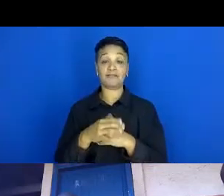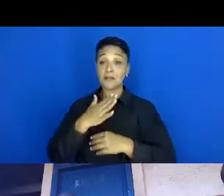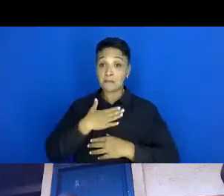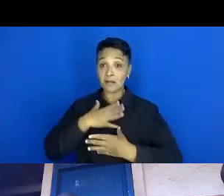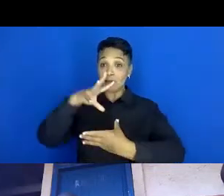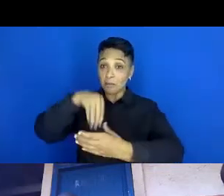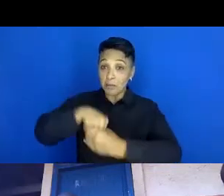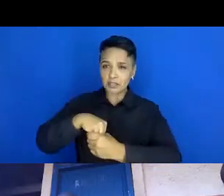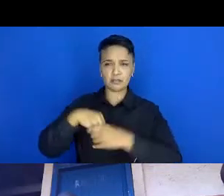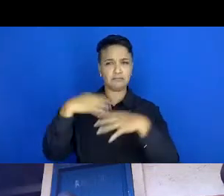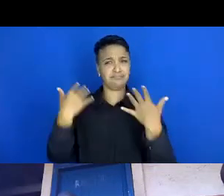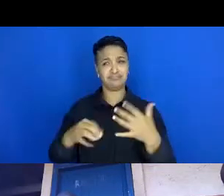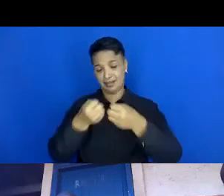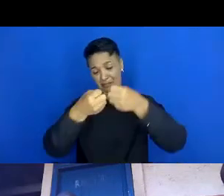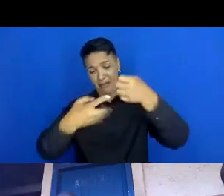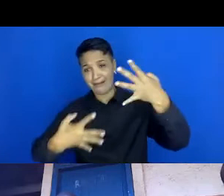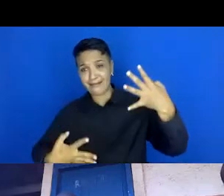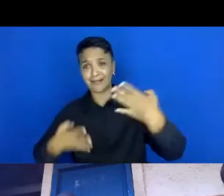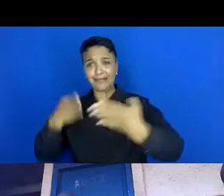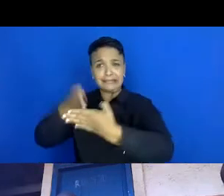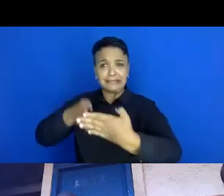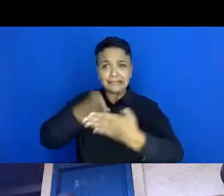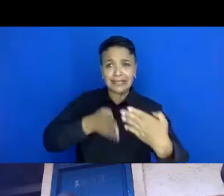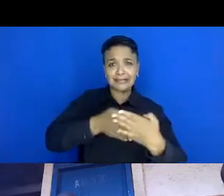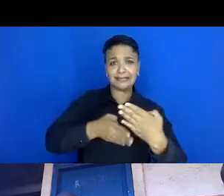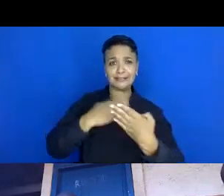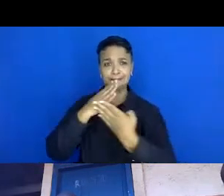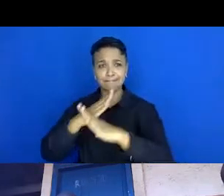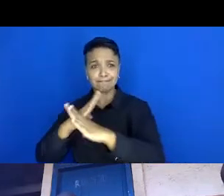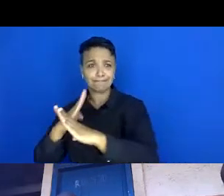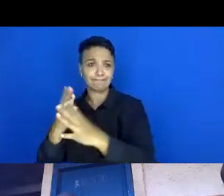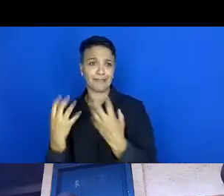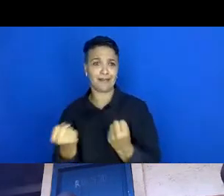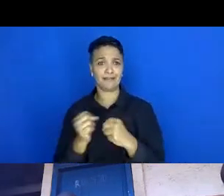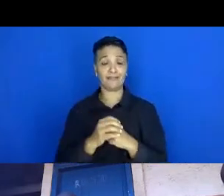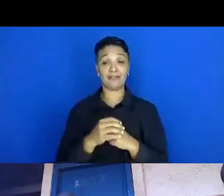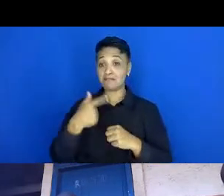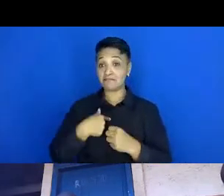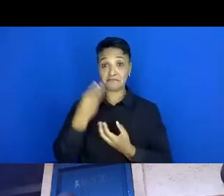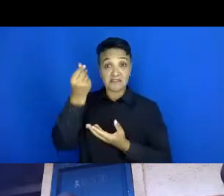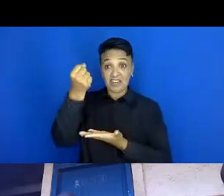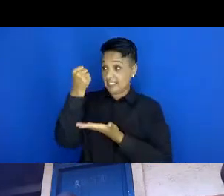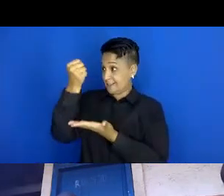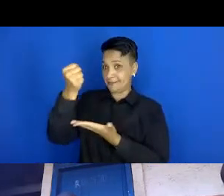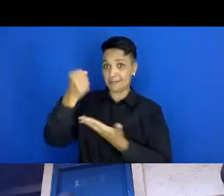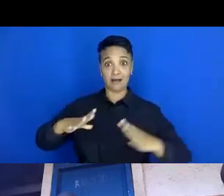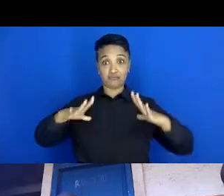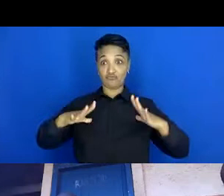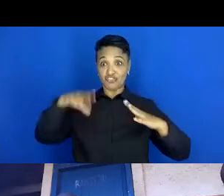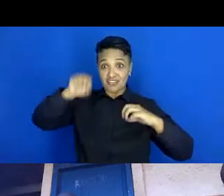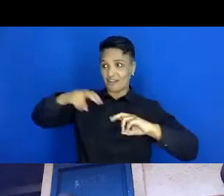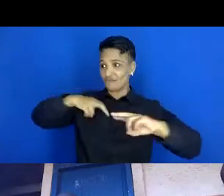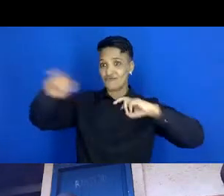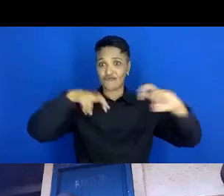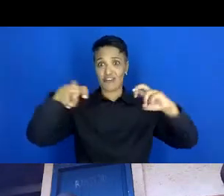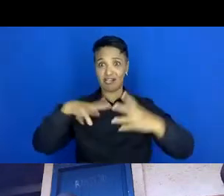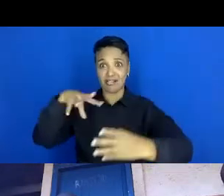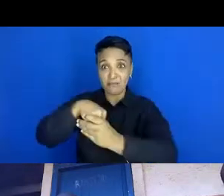for a women in a wheelchair despite i counted on many people because we respect each other